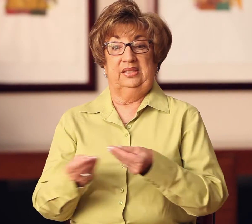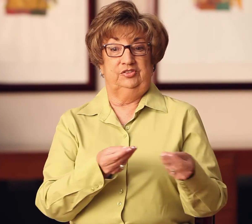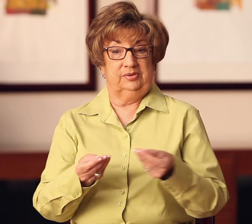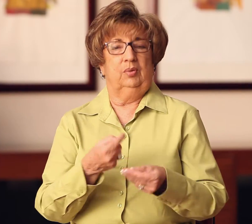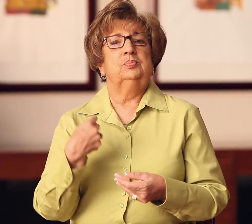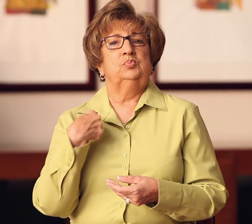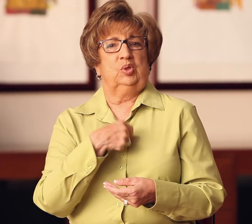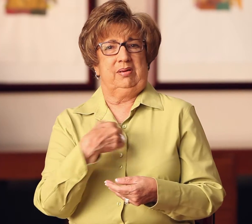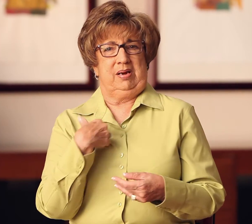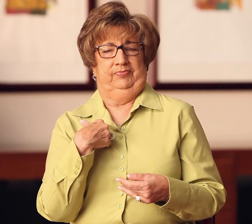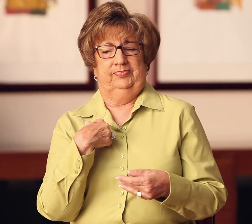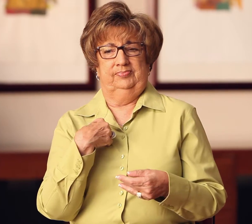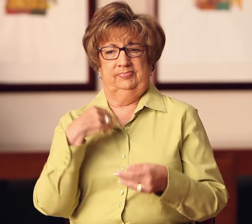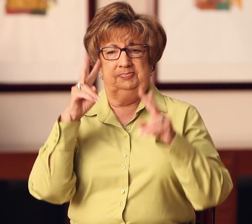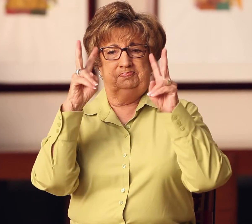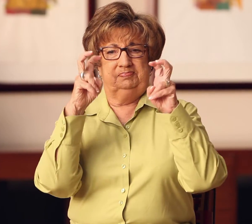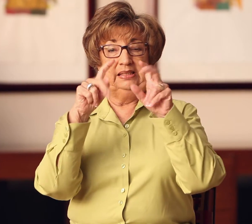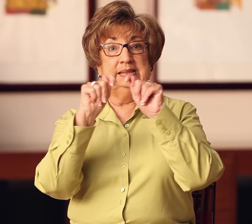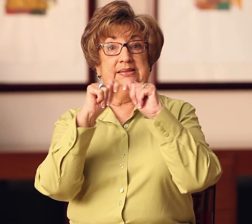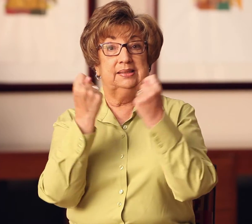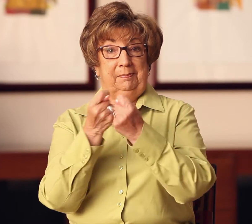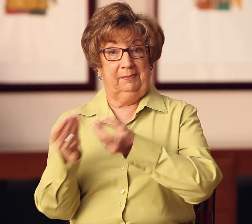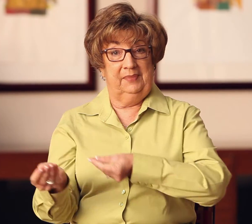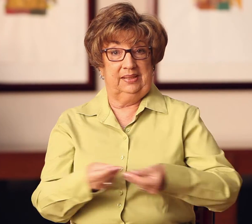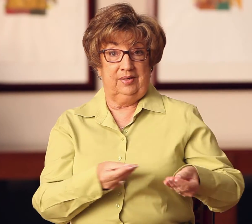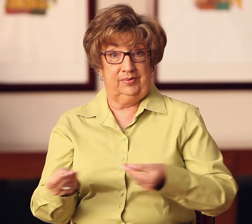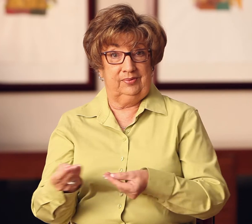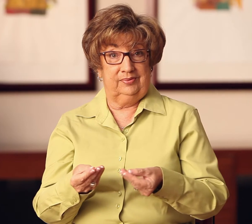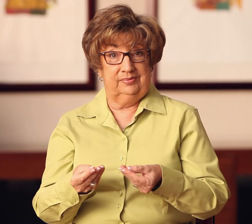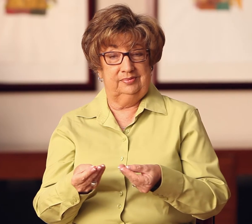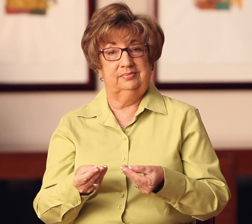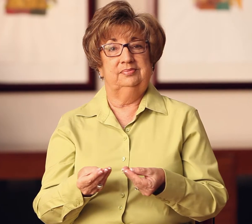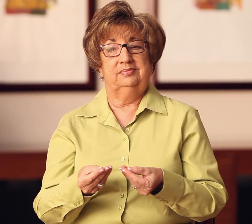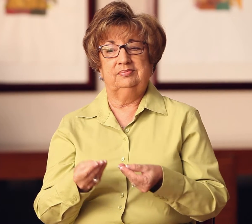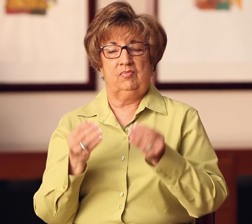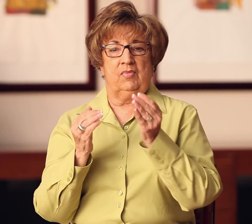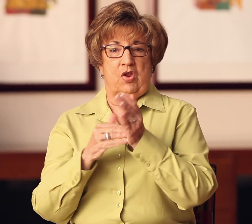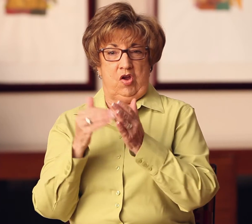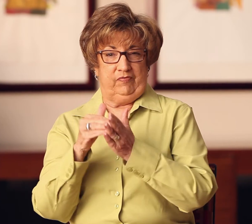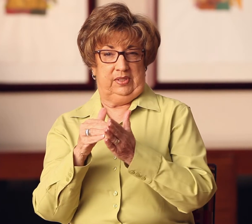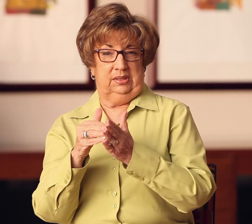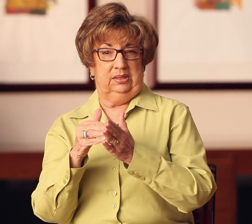We do mediation with a team. When we have a situation where a hearing person